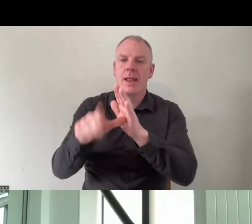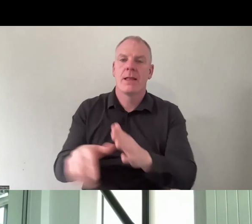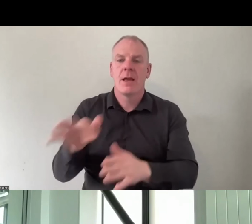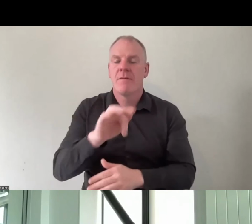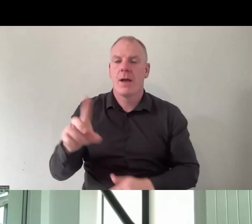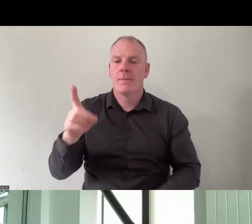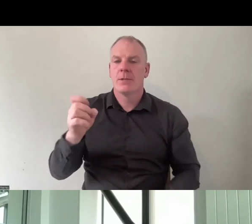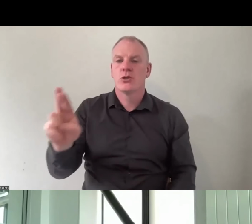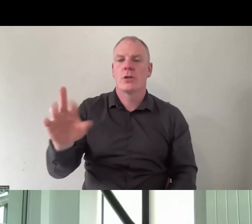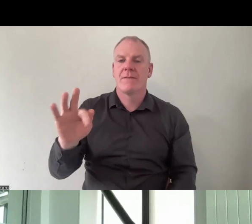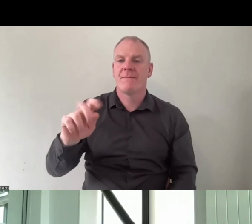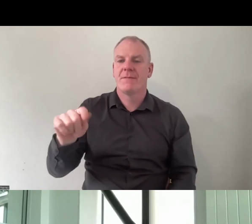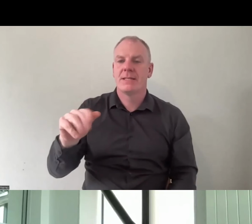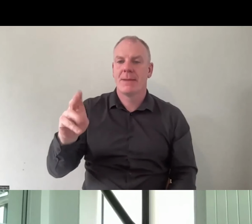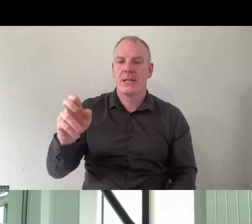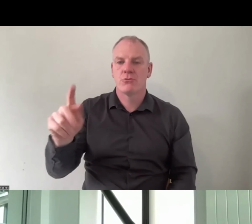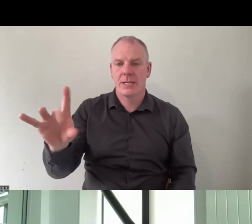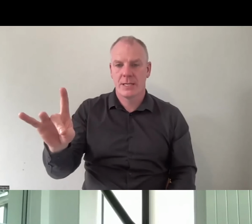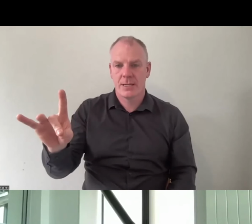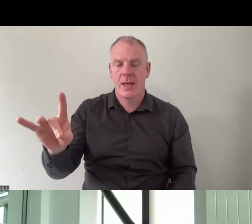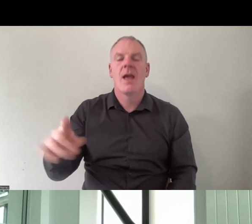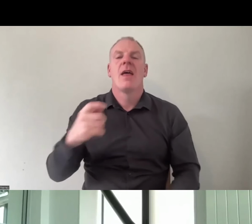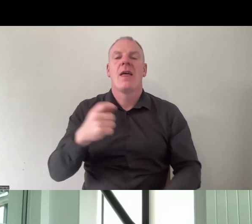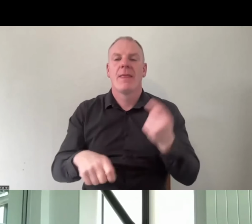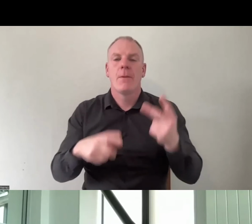and then there is the Audiovisual Media Services Directive